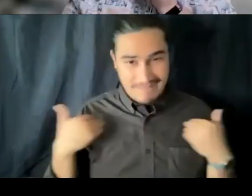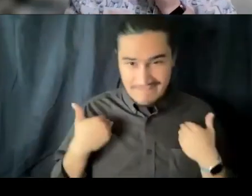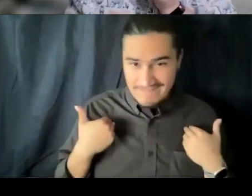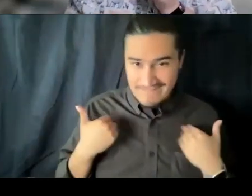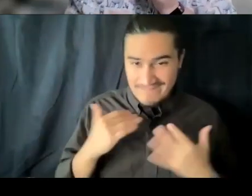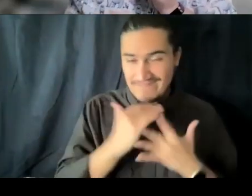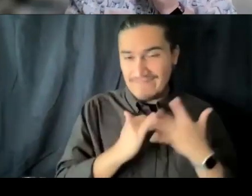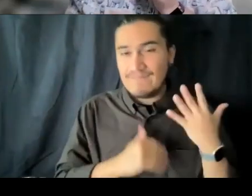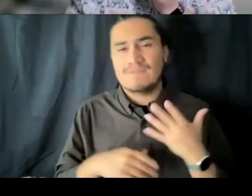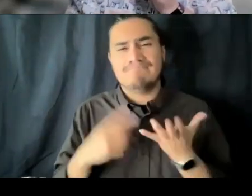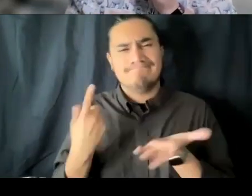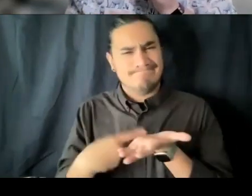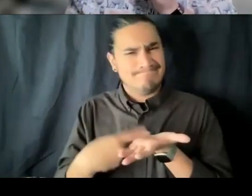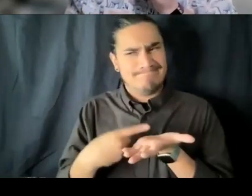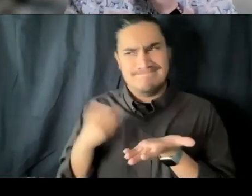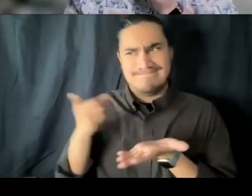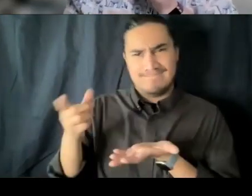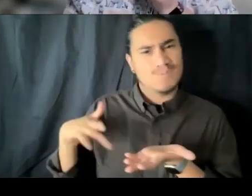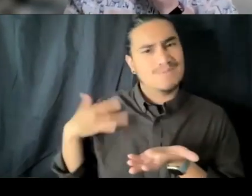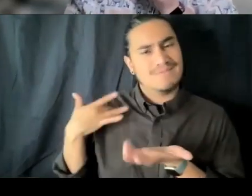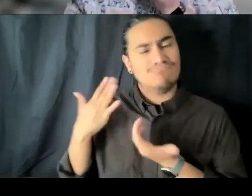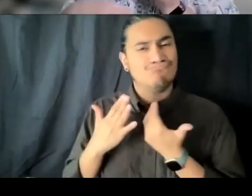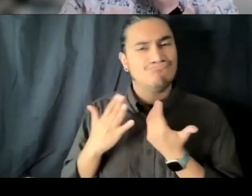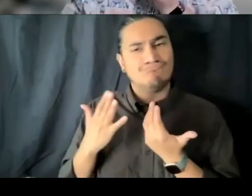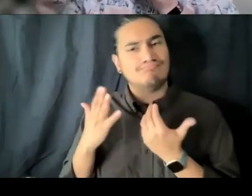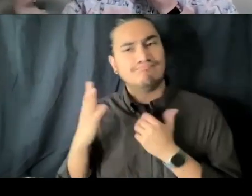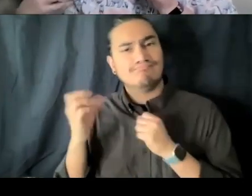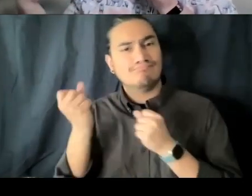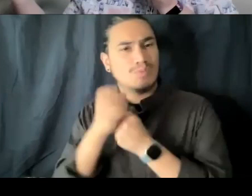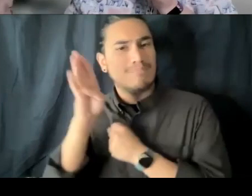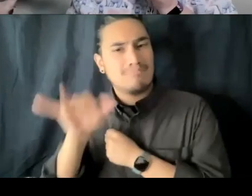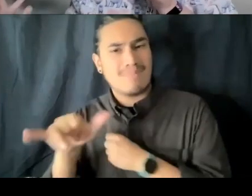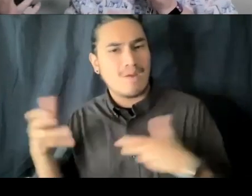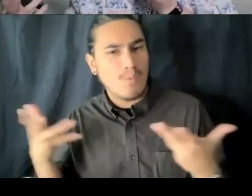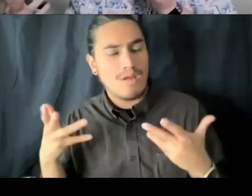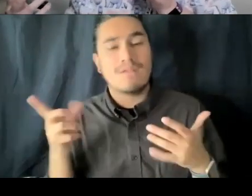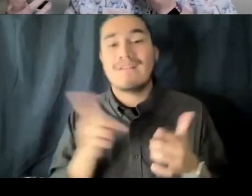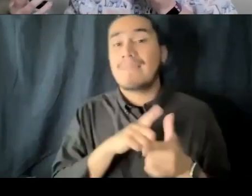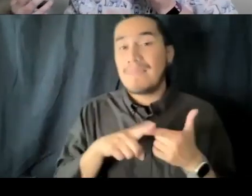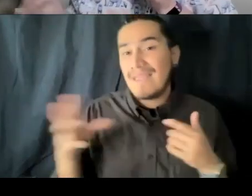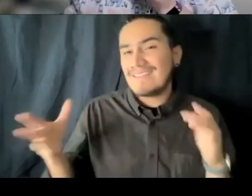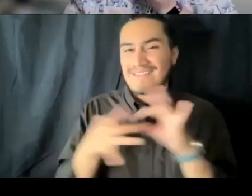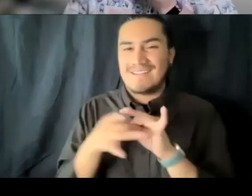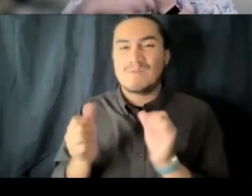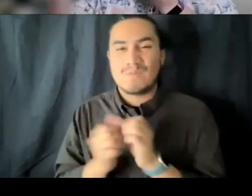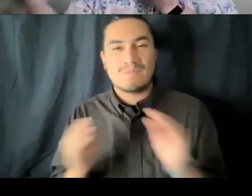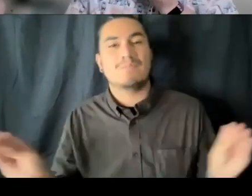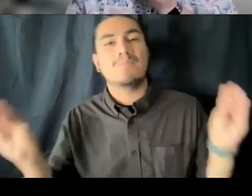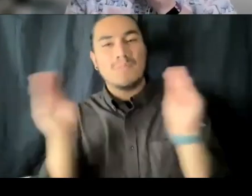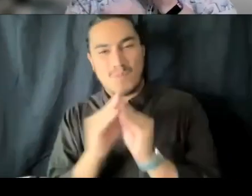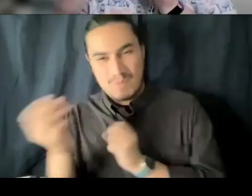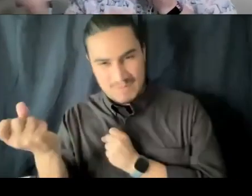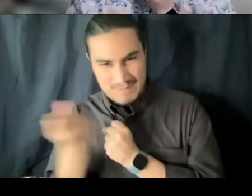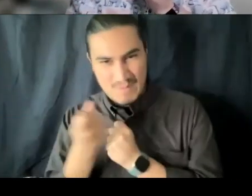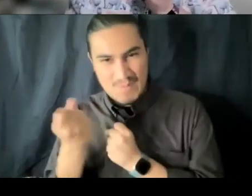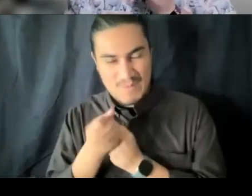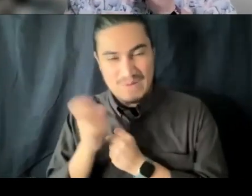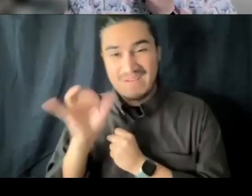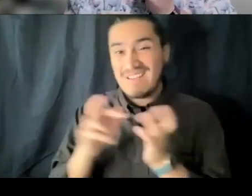talk about what brings them comfort, and then also connect with additional support. That may be building a team of people.